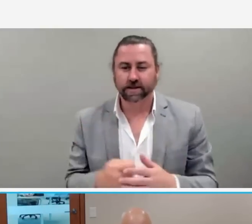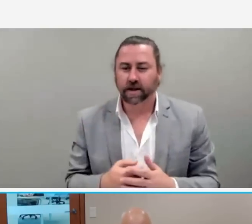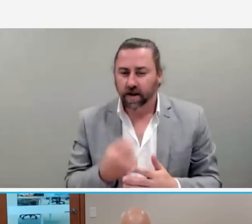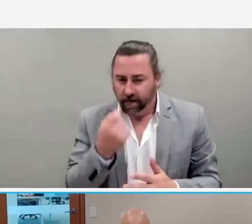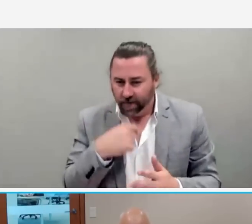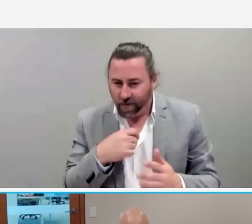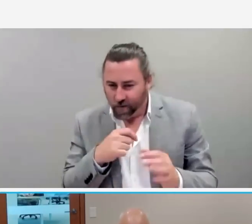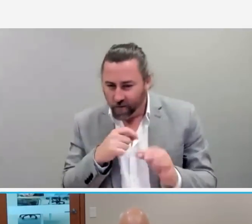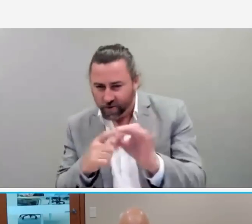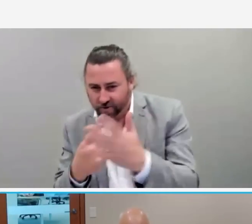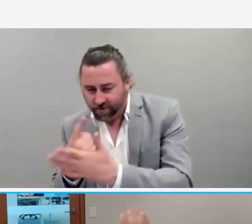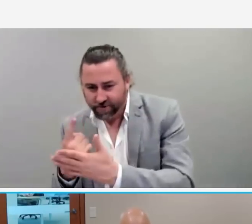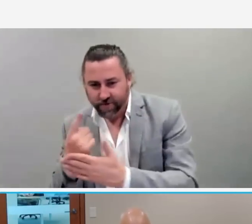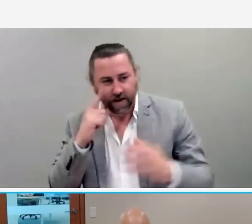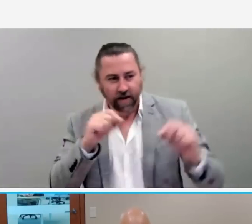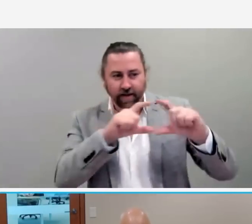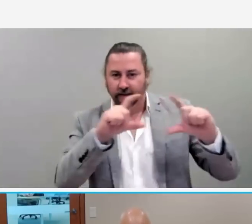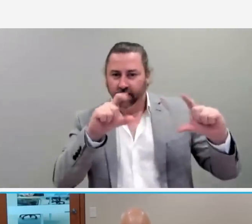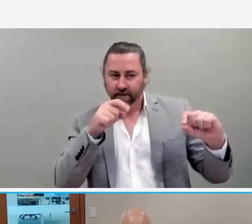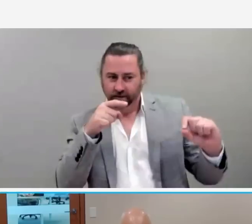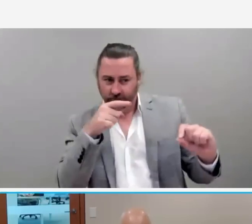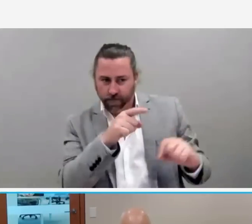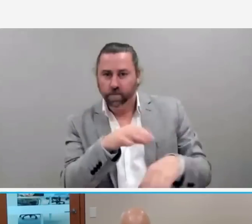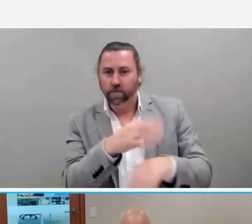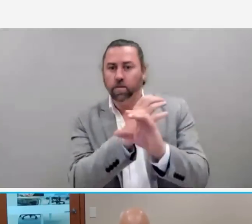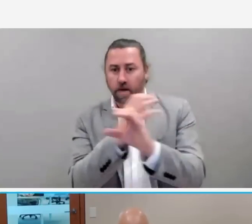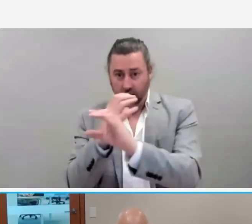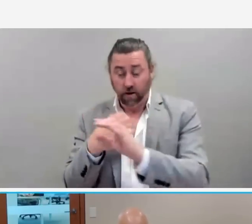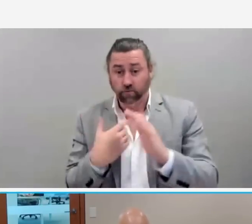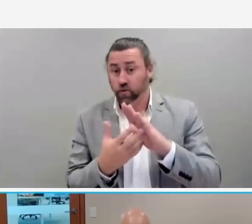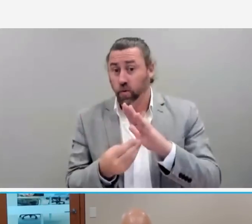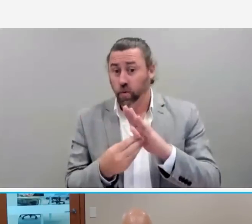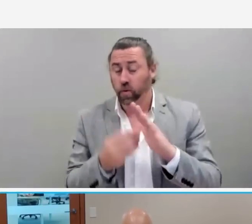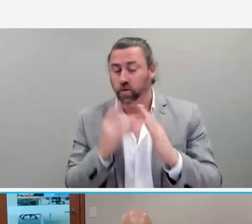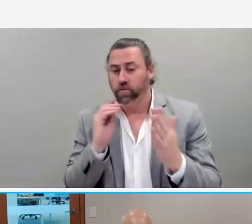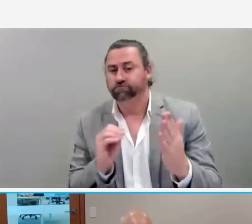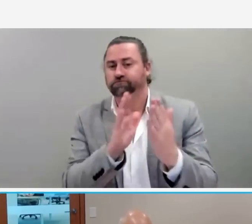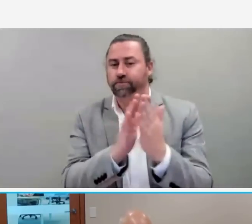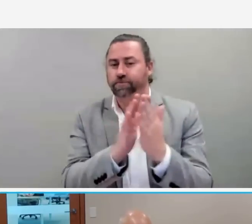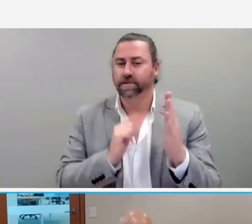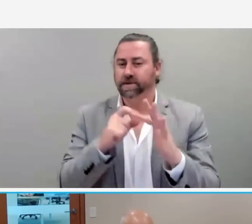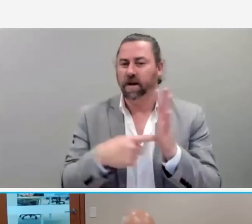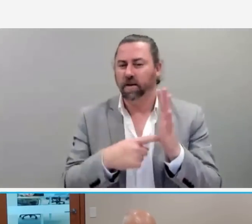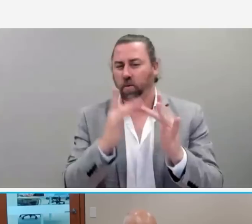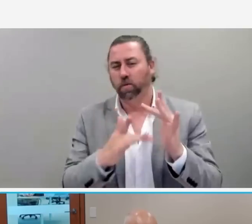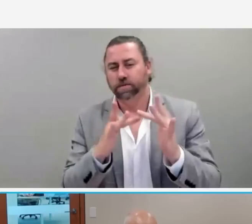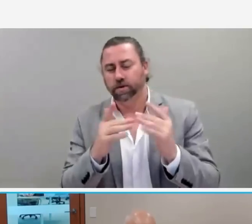As the slide shows the webinar will be recorded and uploaded on the Department's website within a week.